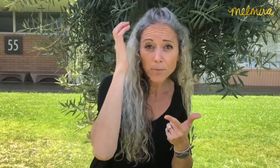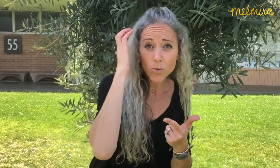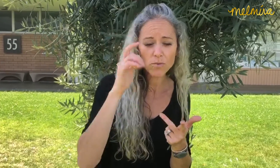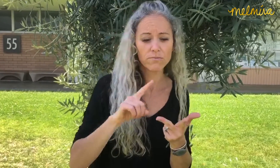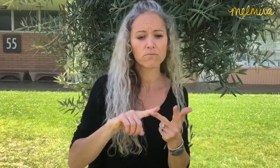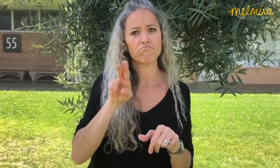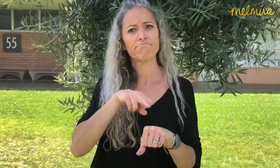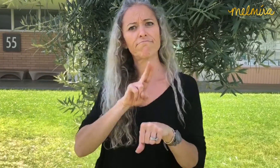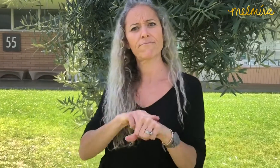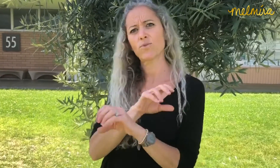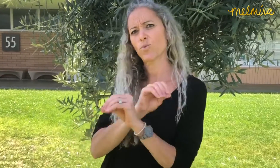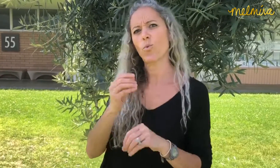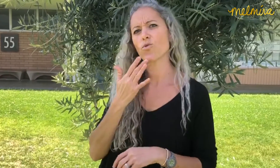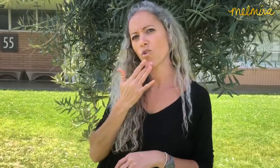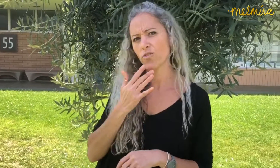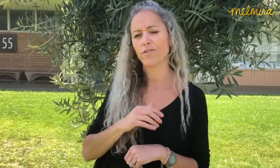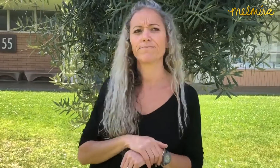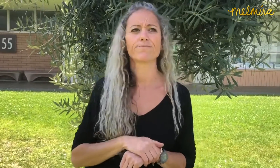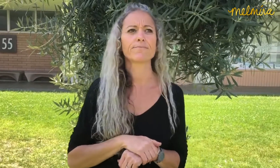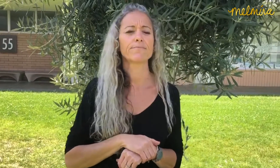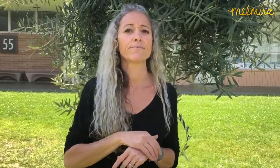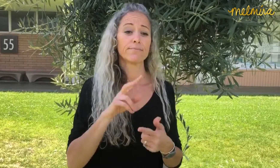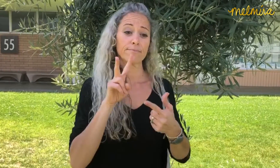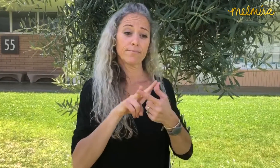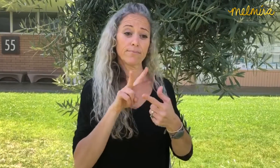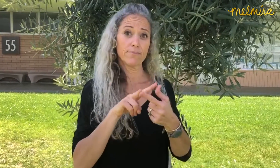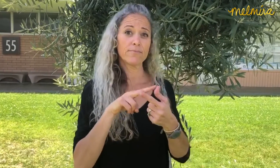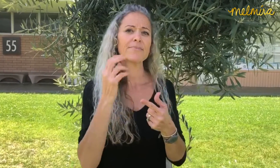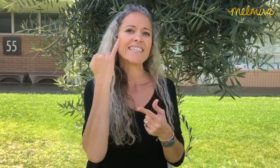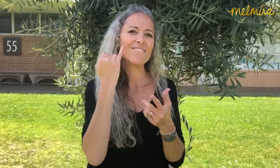If you want your hair to have that purple or blue chrome look, the first two shampoos would be best.